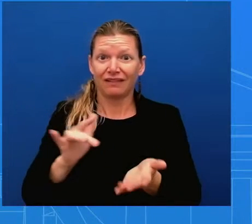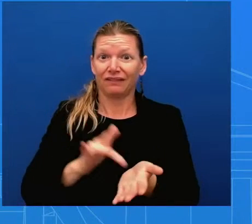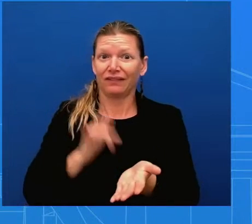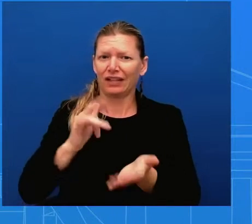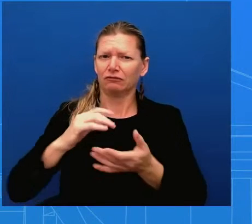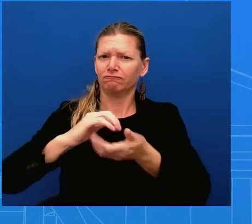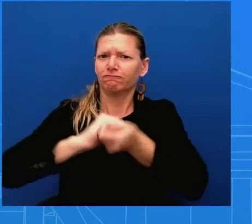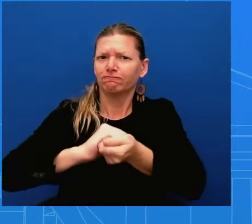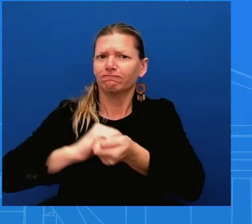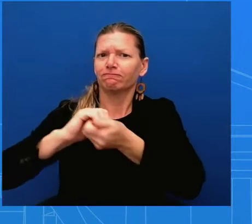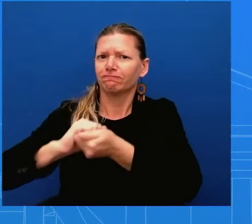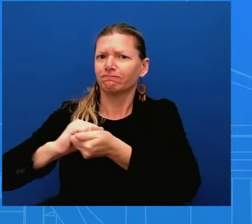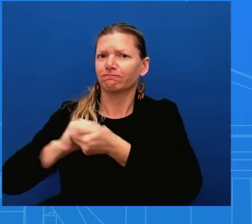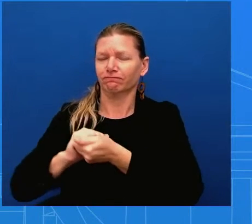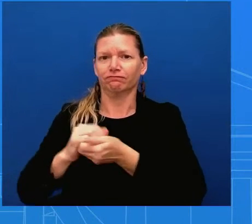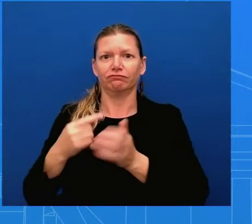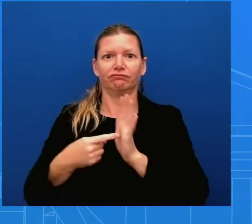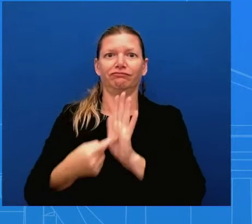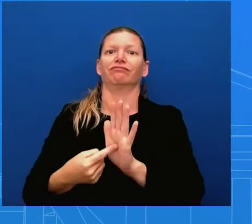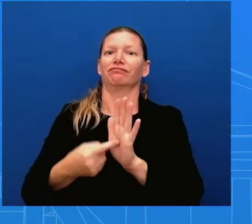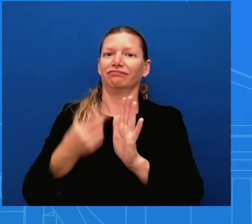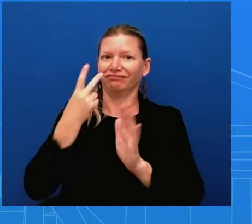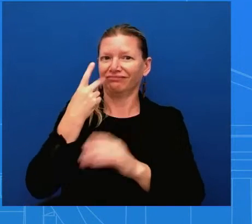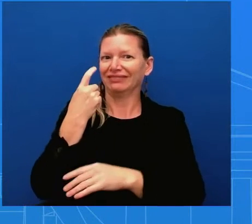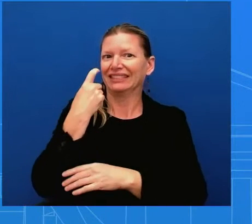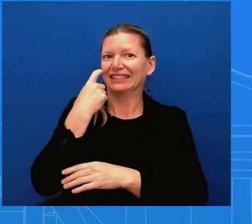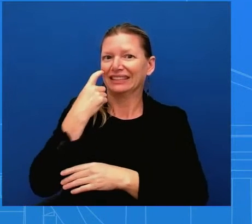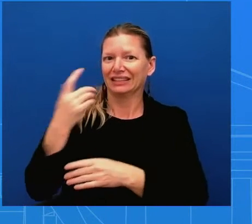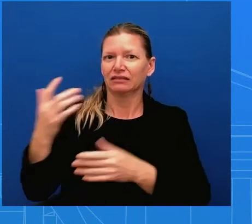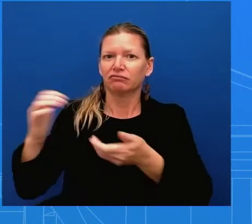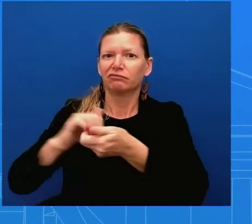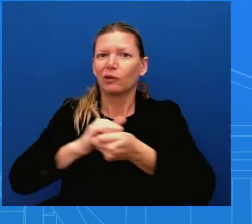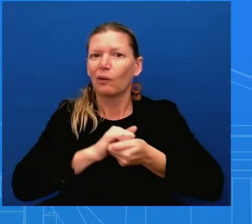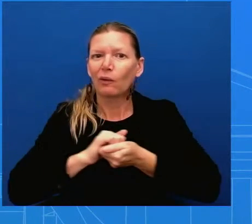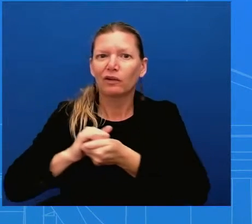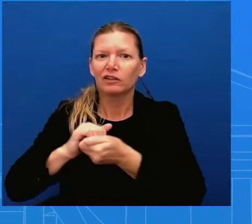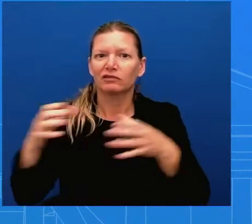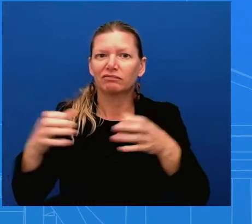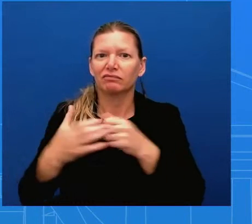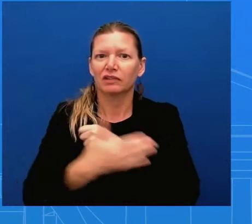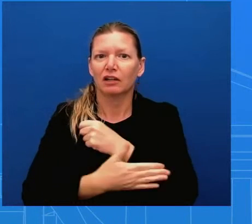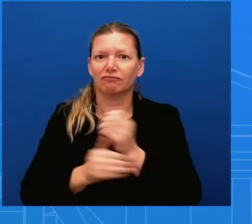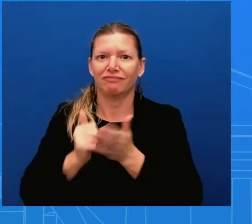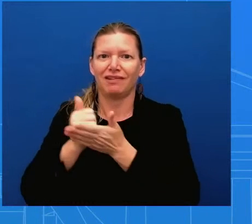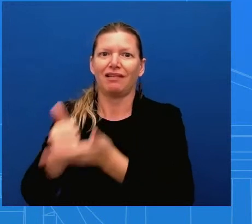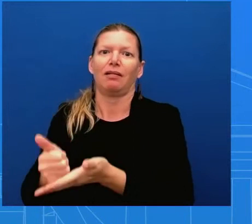We need to consider the tactical battlefield situation in Gaza in light of the bigger strategic picture.